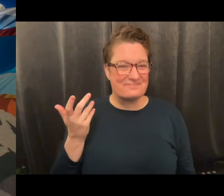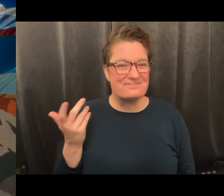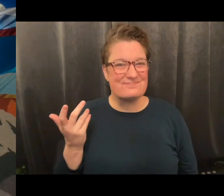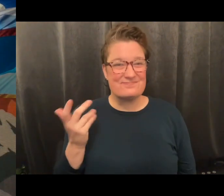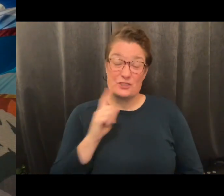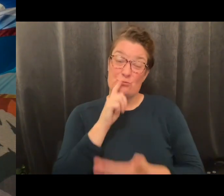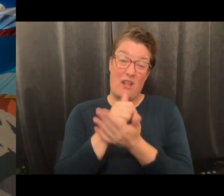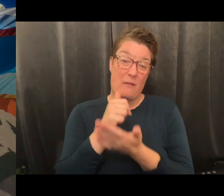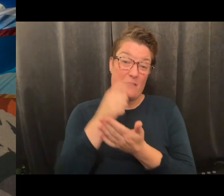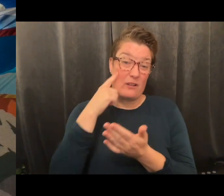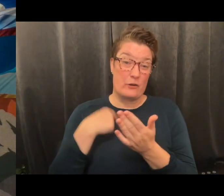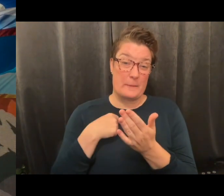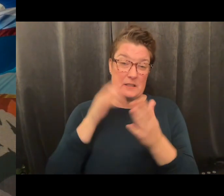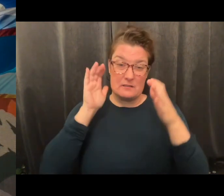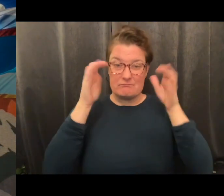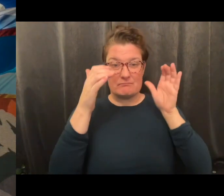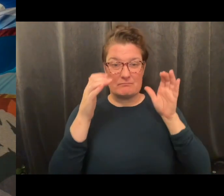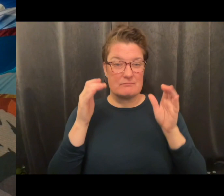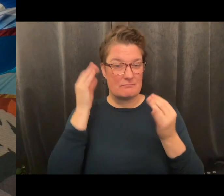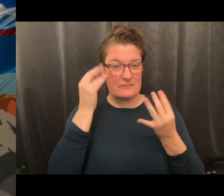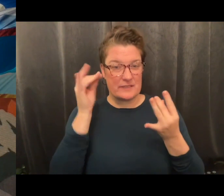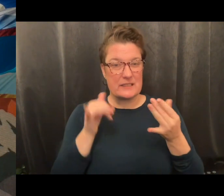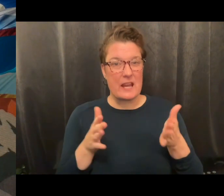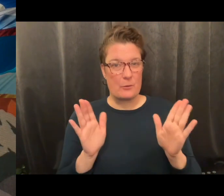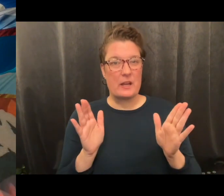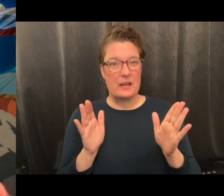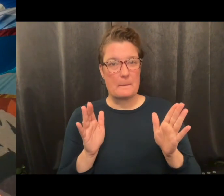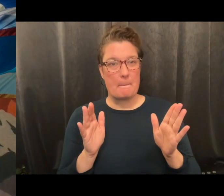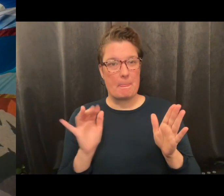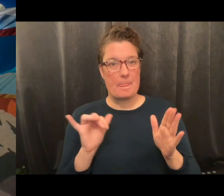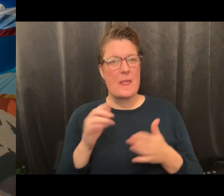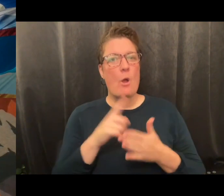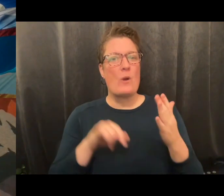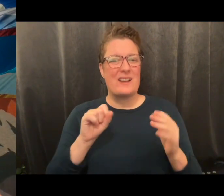know, what is mine, how much am I giving and, and whose is it really?